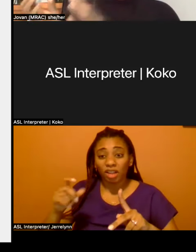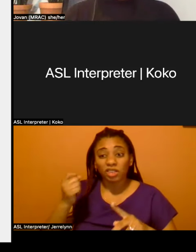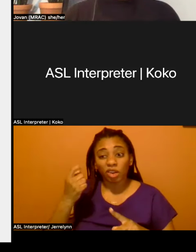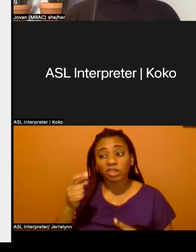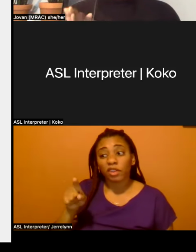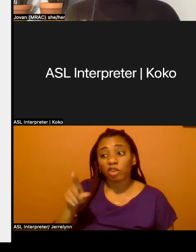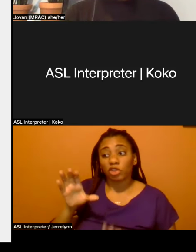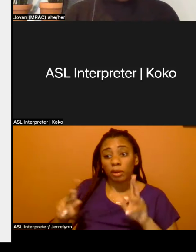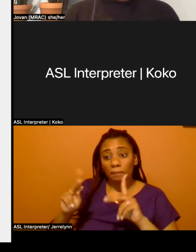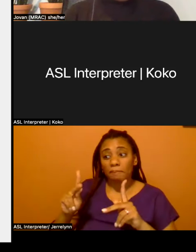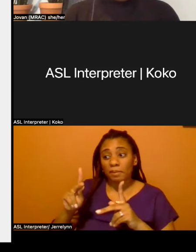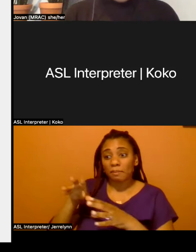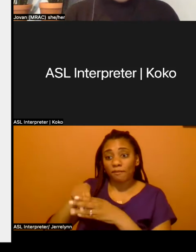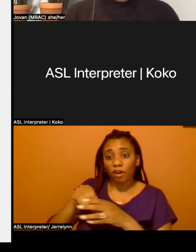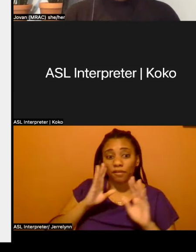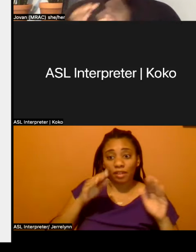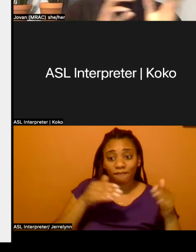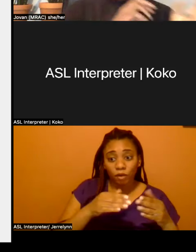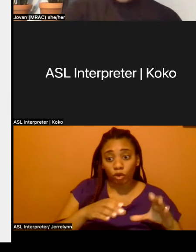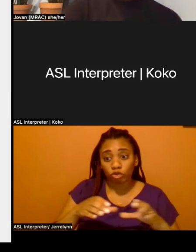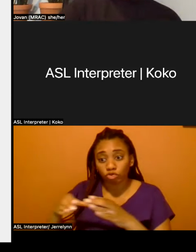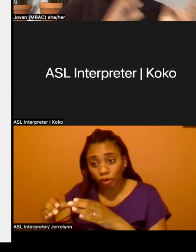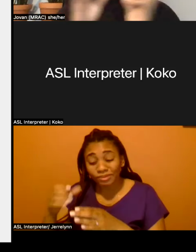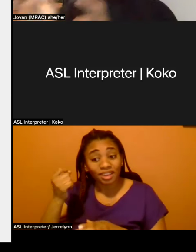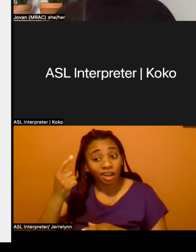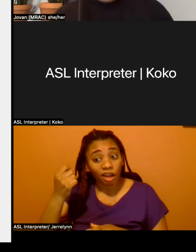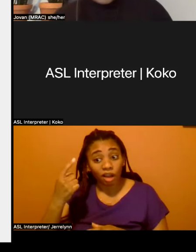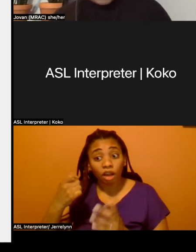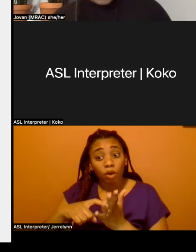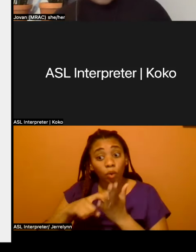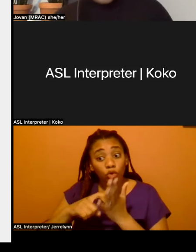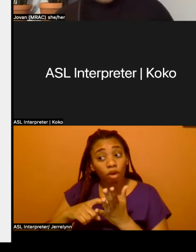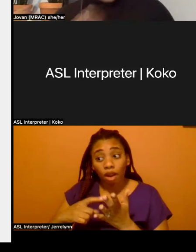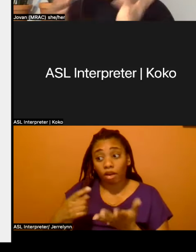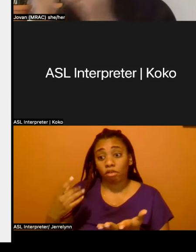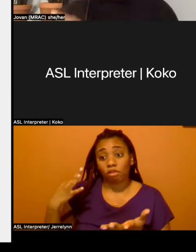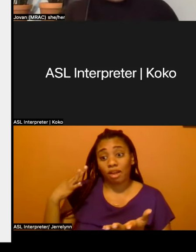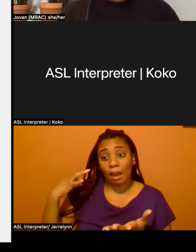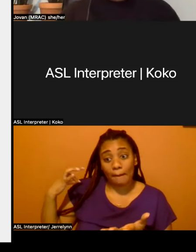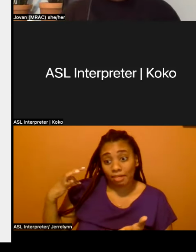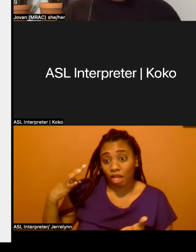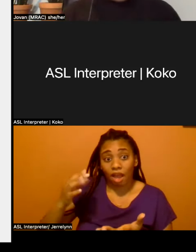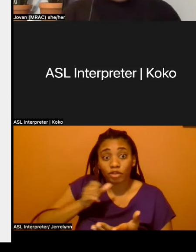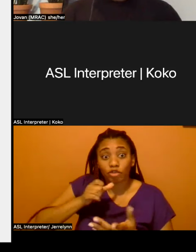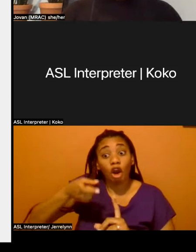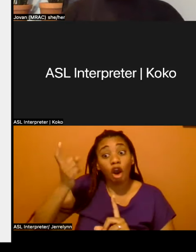by the way, they still need to apply. They will not be automatically entered into the pool.